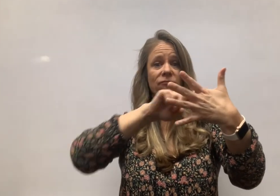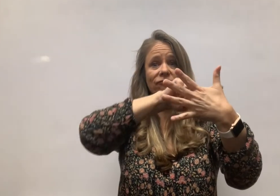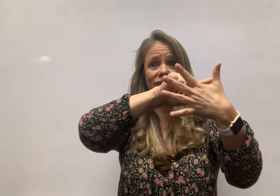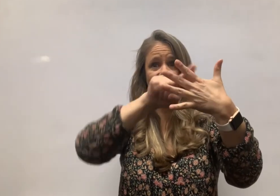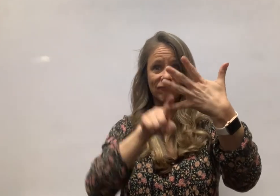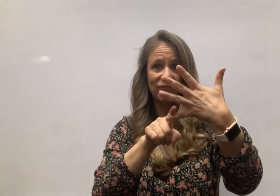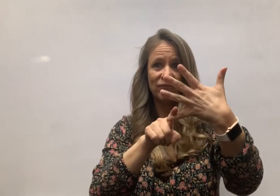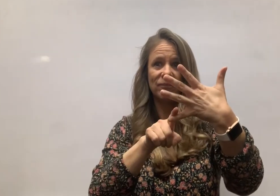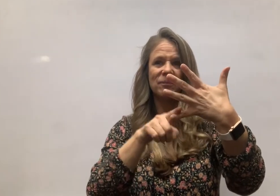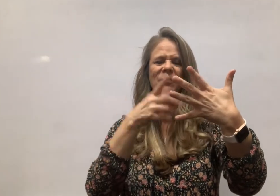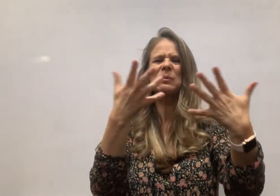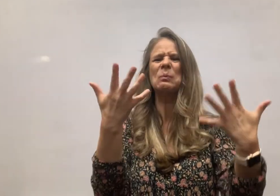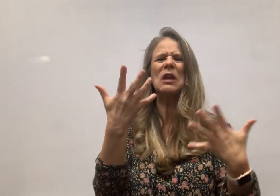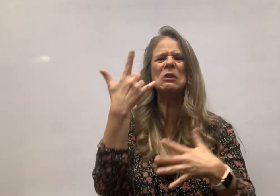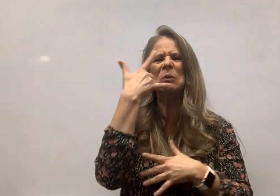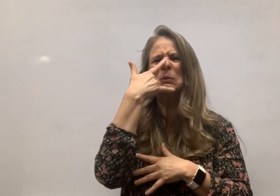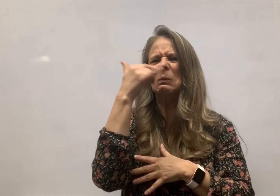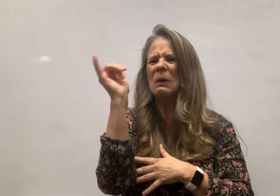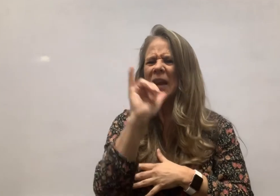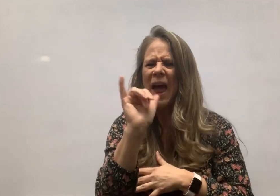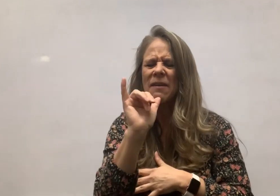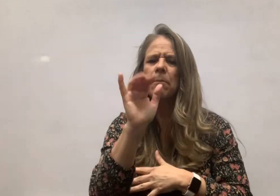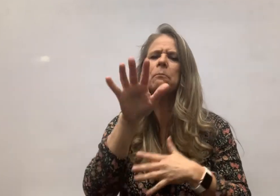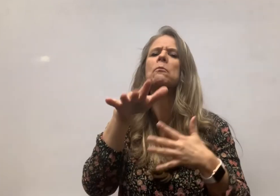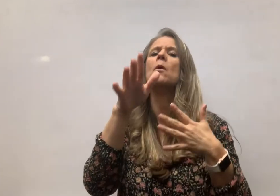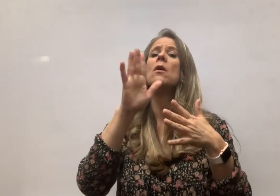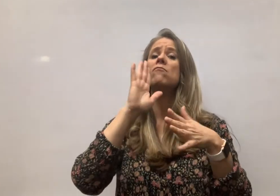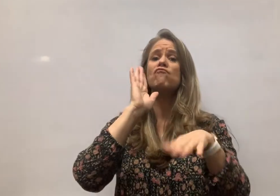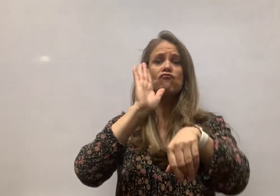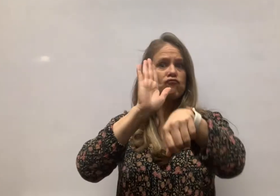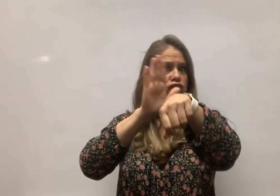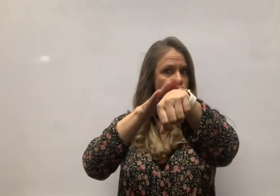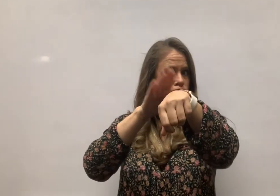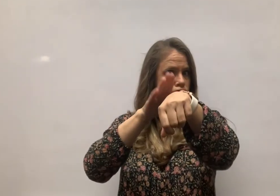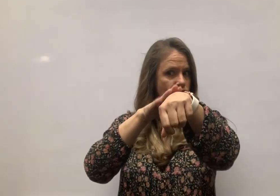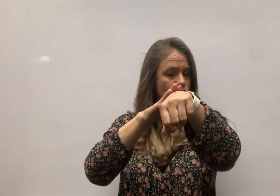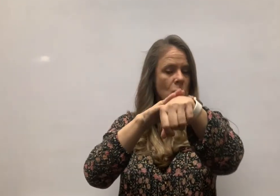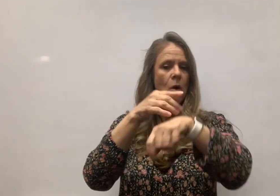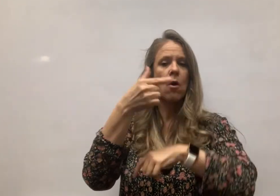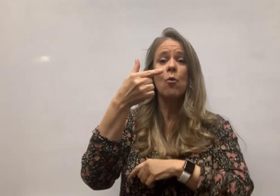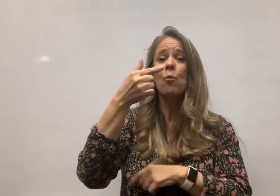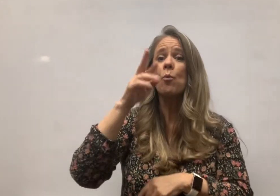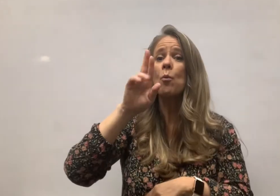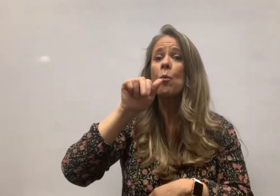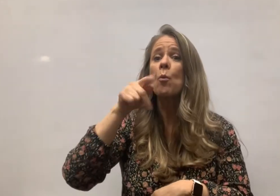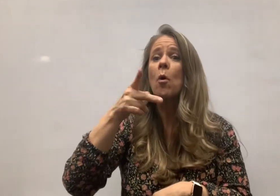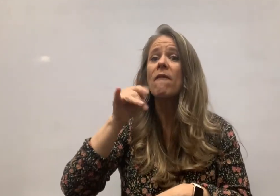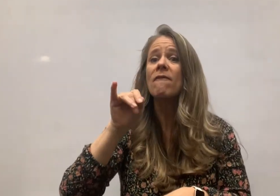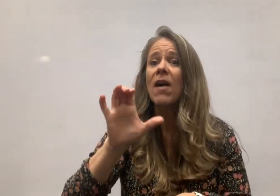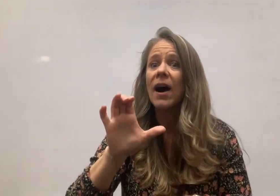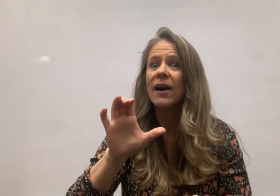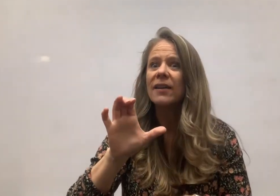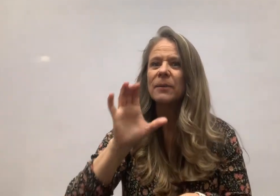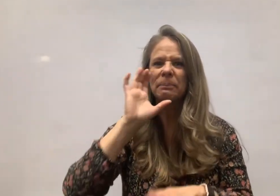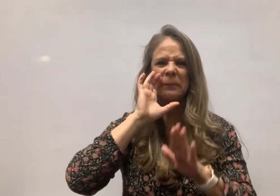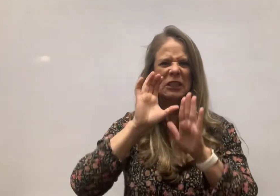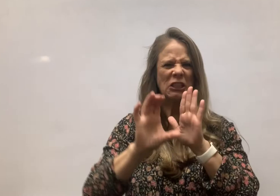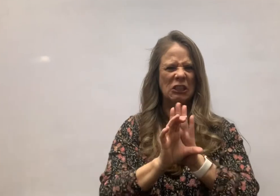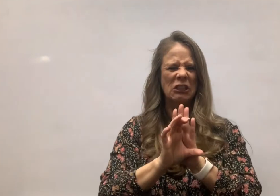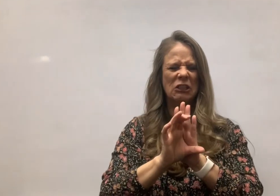All five of them-what do they look like? Let me warn you with graphic details and pictures